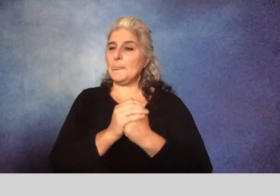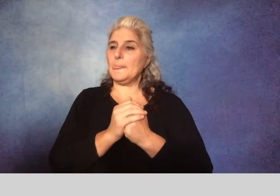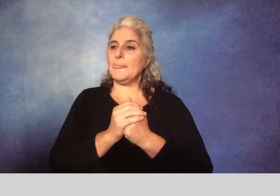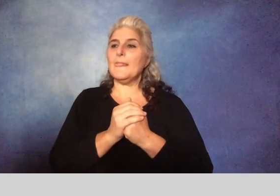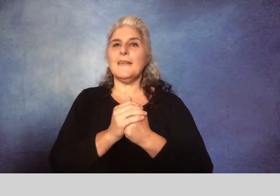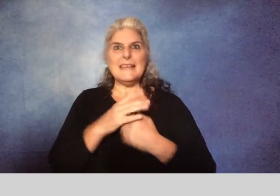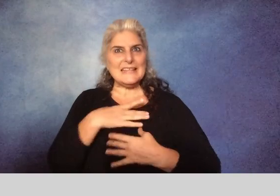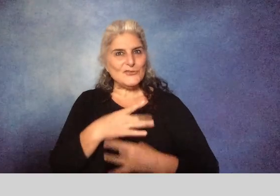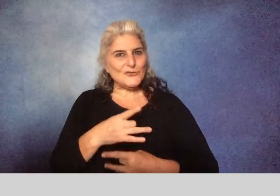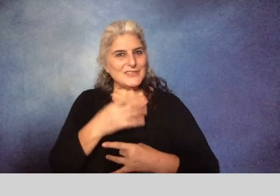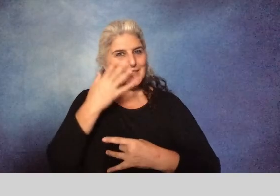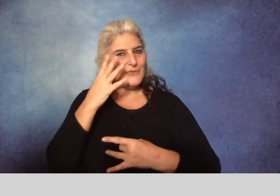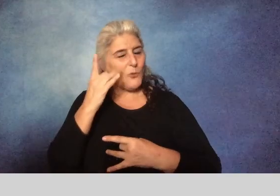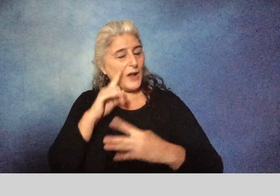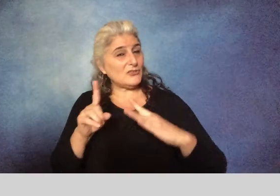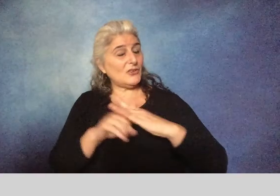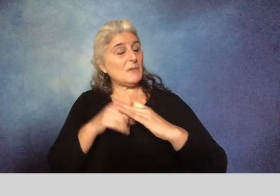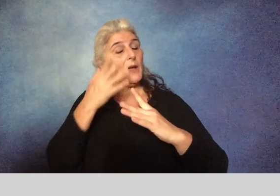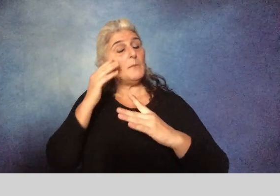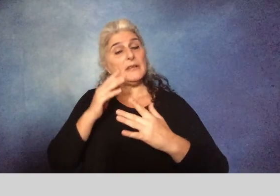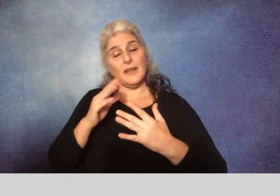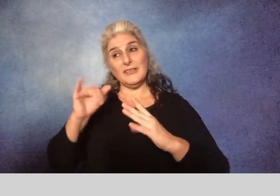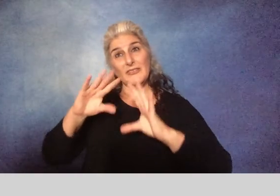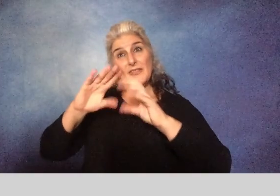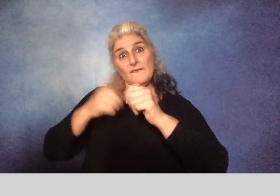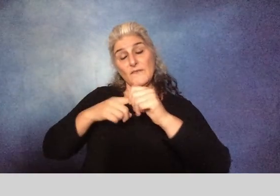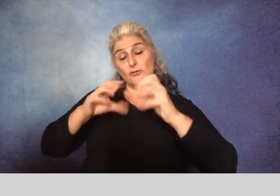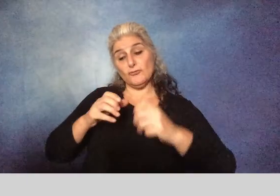show up probably because Talking Heads incorporates music from different cultures.